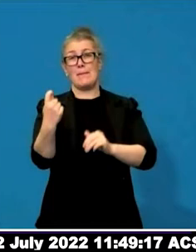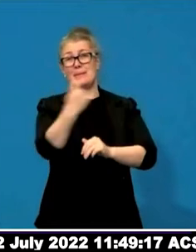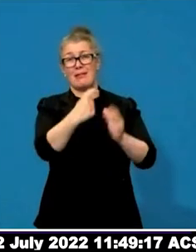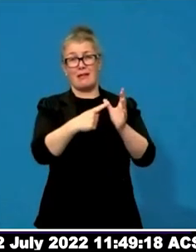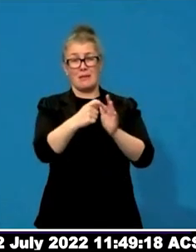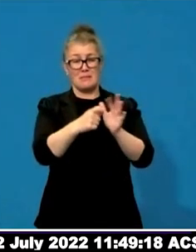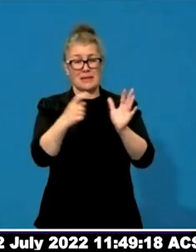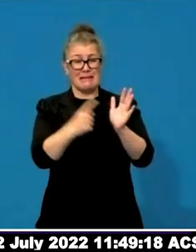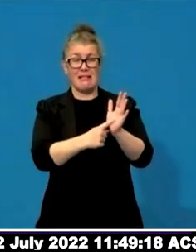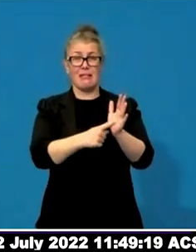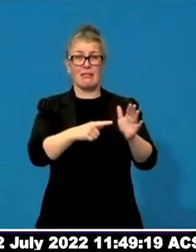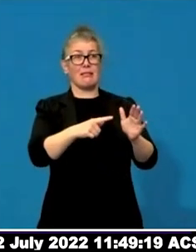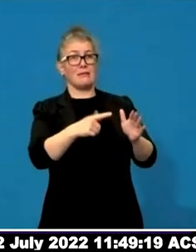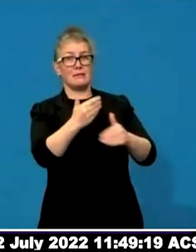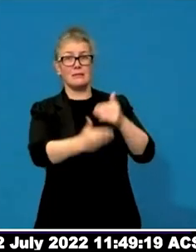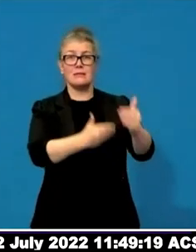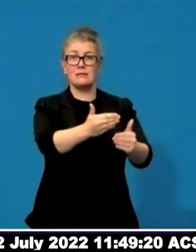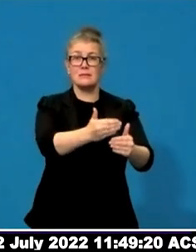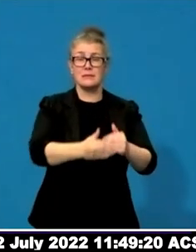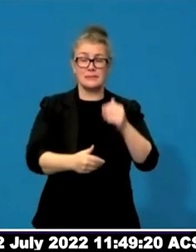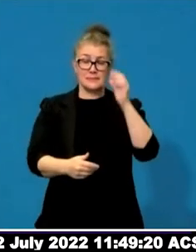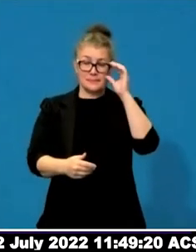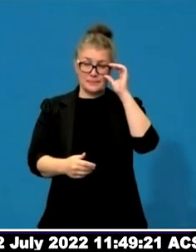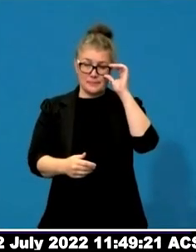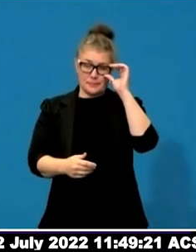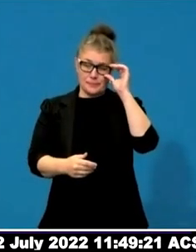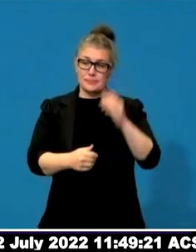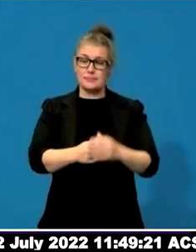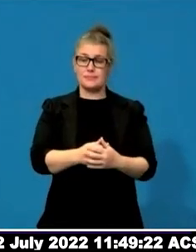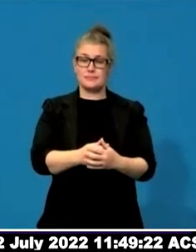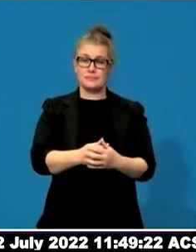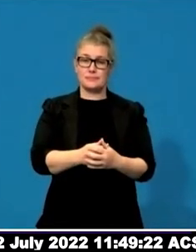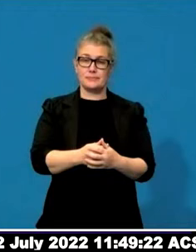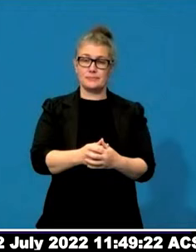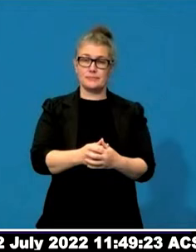In broad legal terms, instead of the existing plan